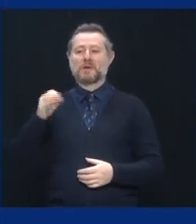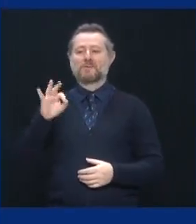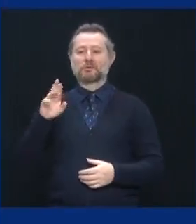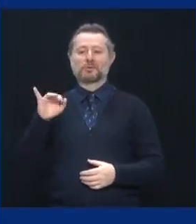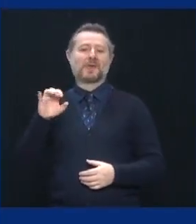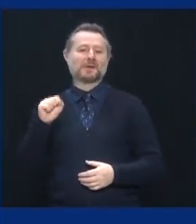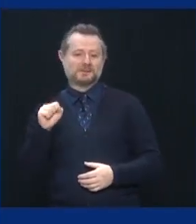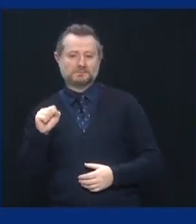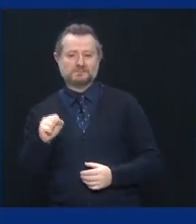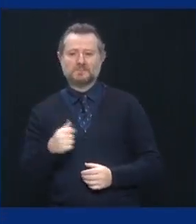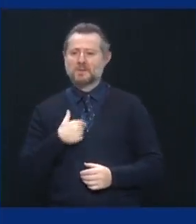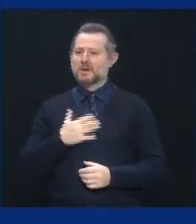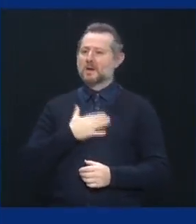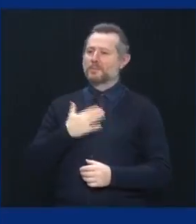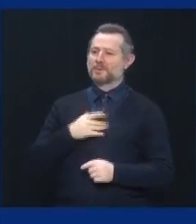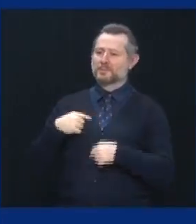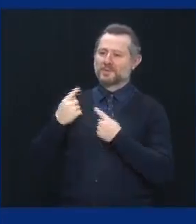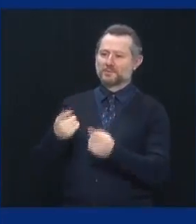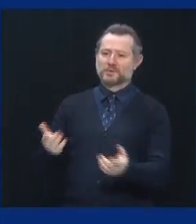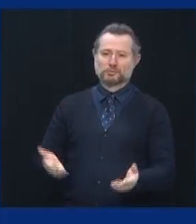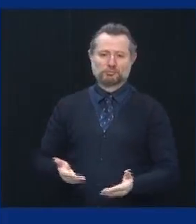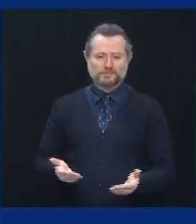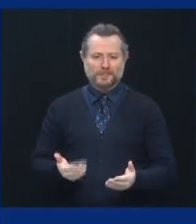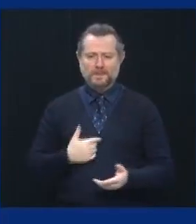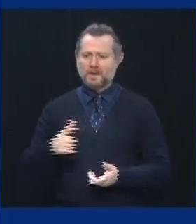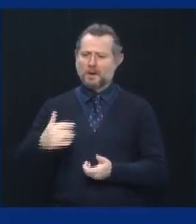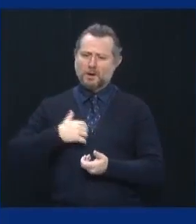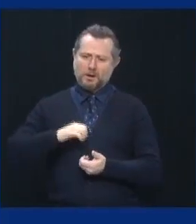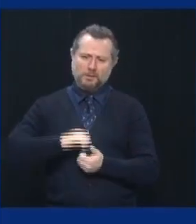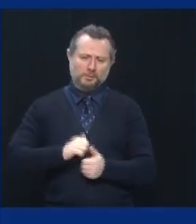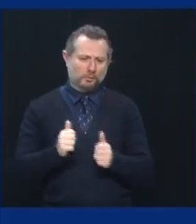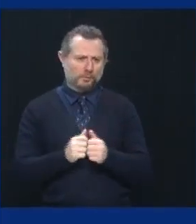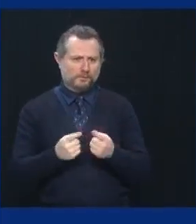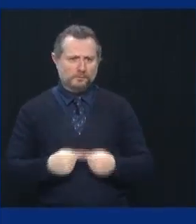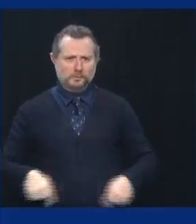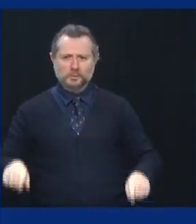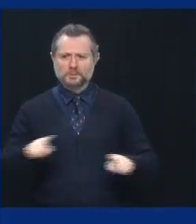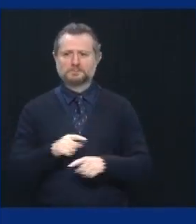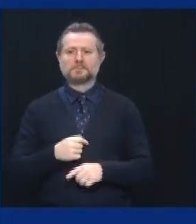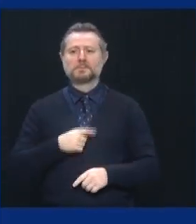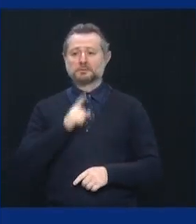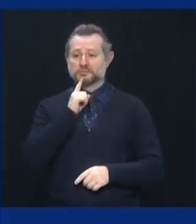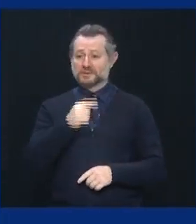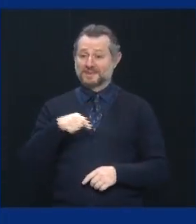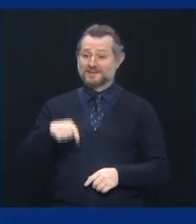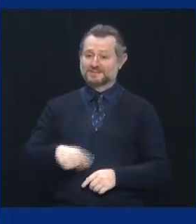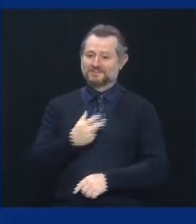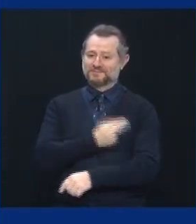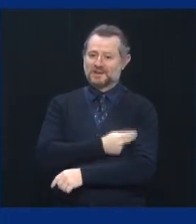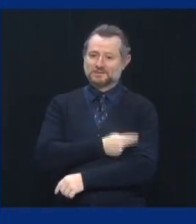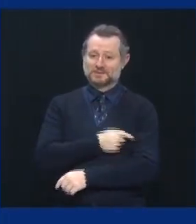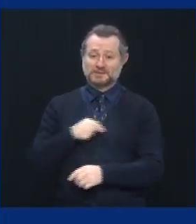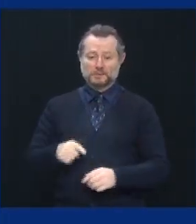AND OF COURSE MY CHAIRMAN AND MY DEAR COLLEAGUE, DEMOCRATIC CAUCUS CHAIRMAN HAKEEM JEFFRIES. IT'S GOOD TO BE WITH YOU HERE